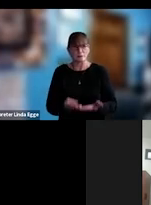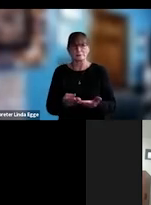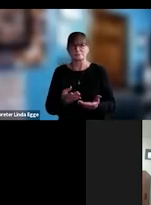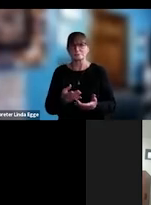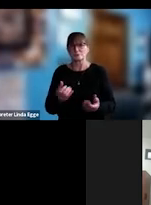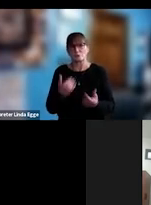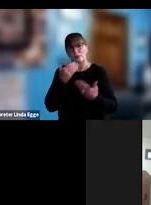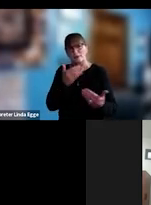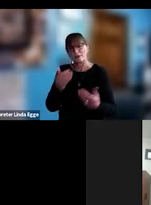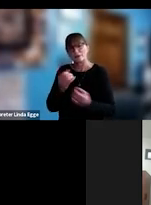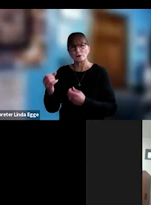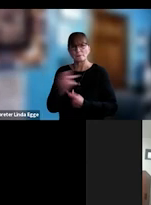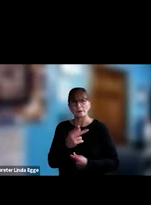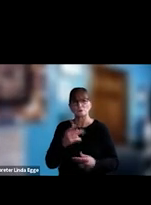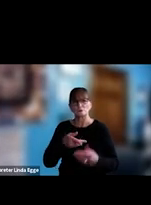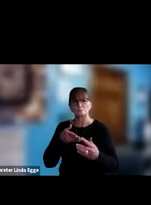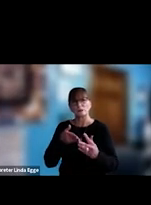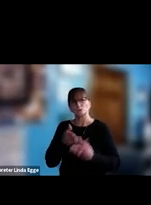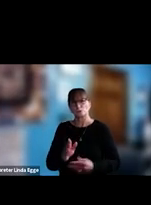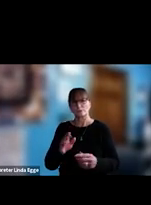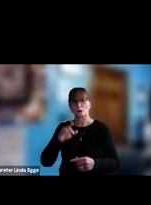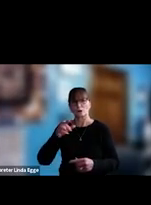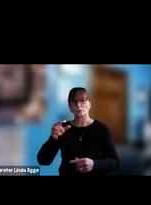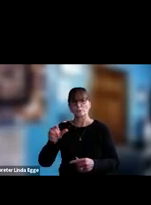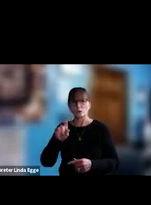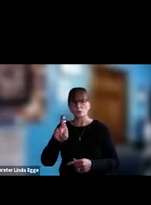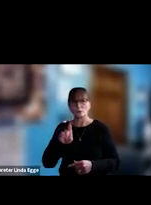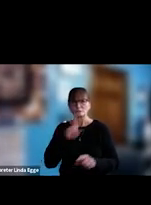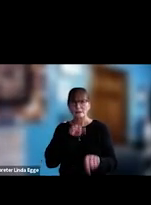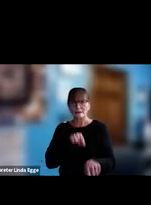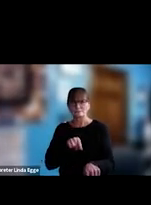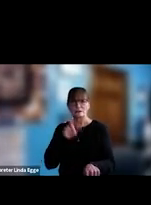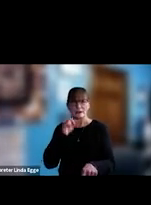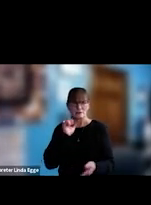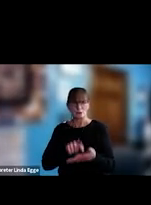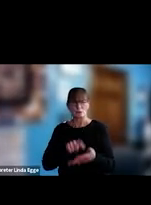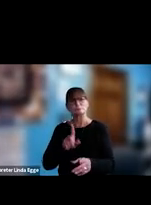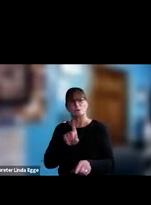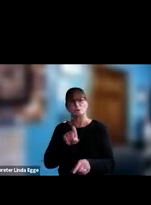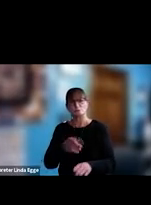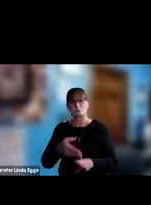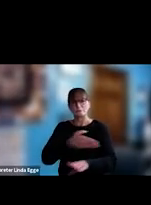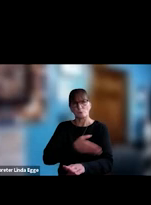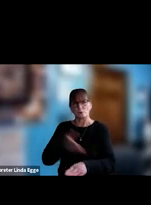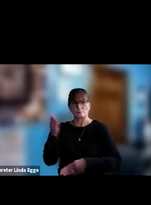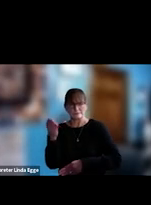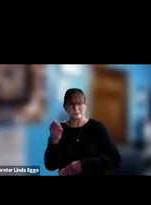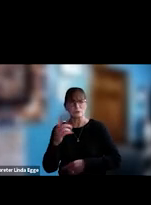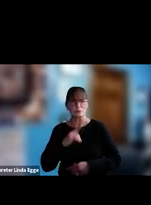We'll come back to you during Q and A, I'm sure. I see some questions that came in before you started your presentation, which hopefully were answered,